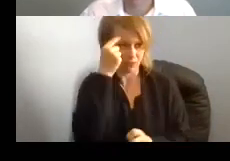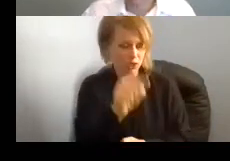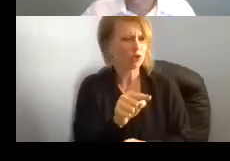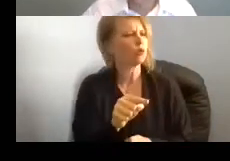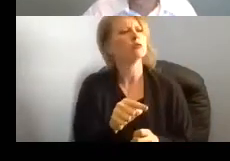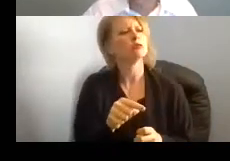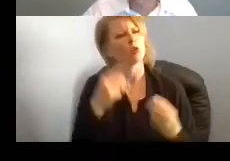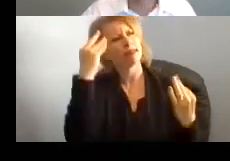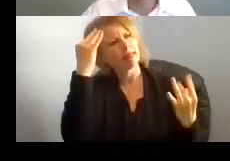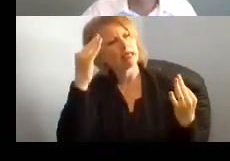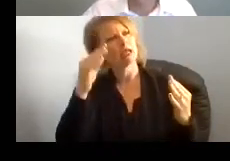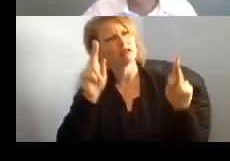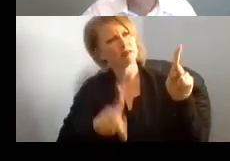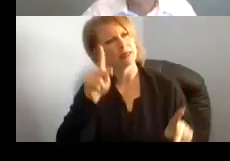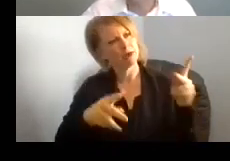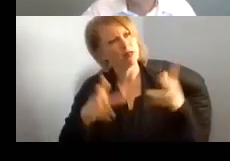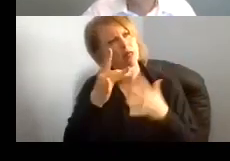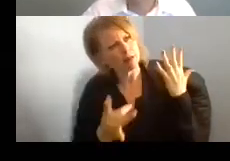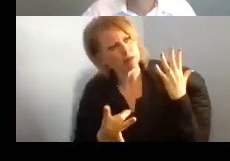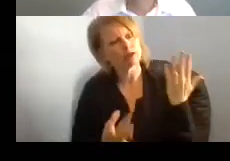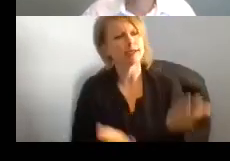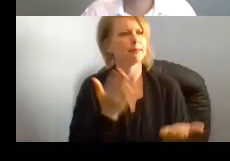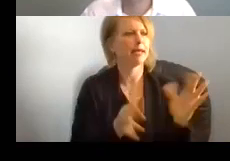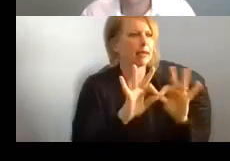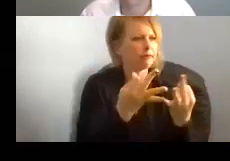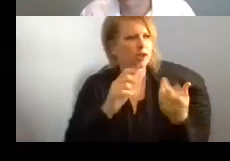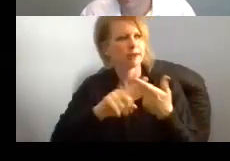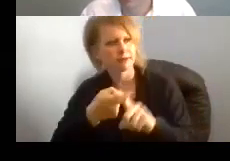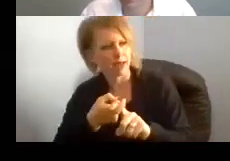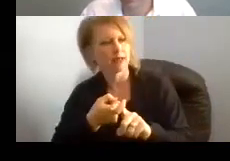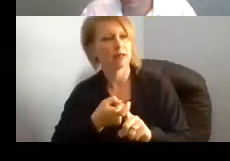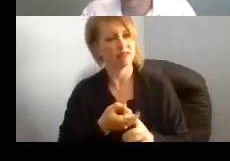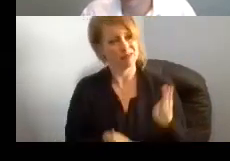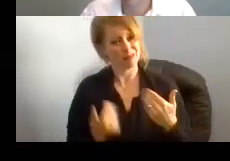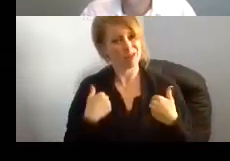Let’s go through some of your friends and family and see if you find someone that you think you can speak to now.